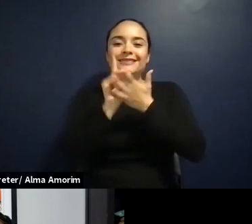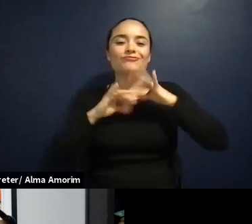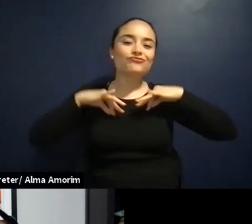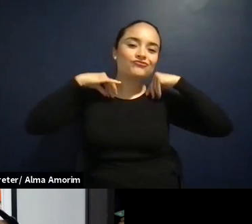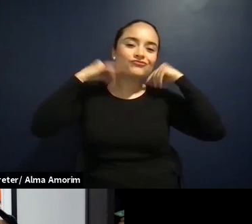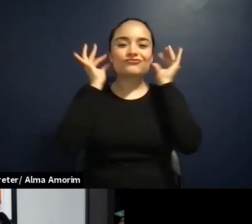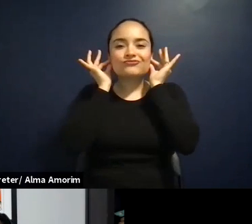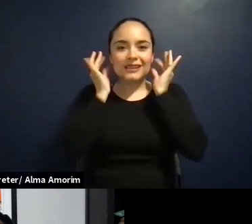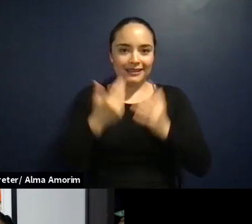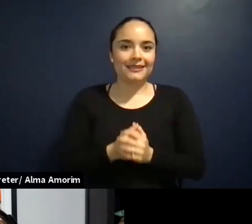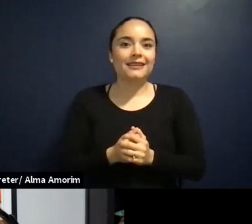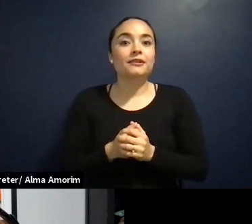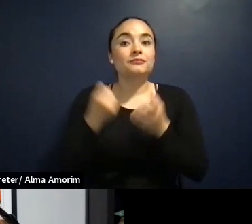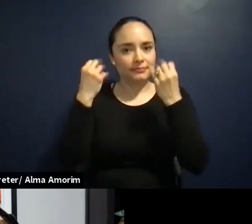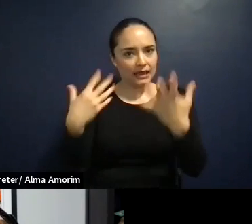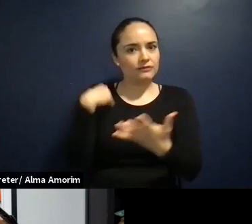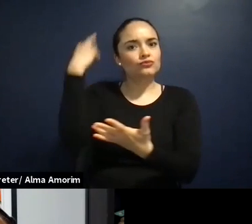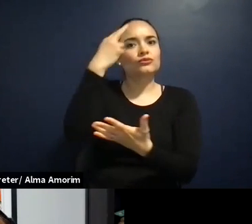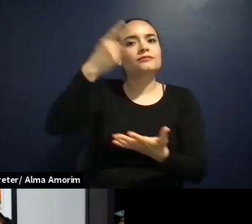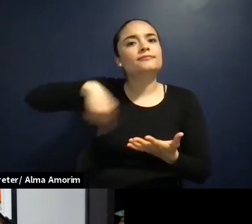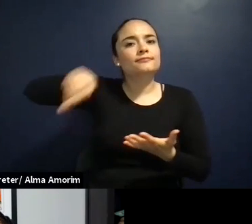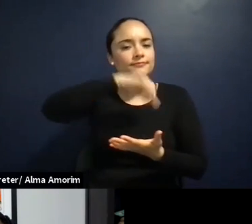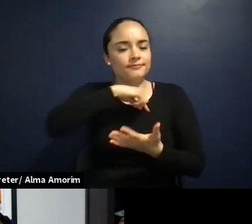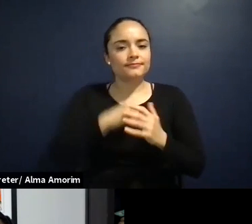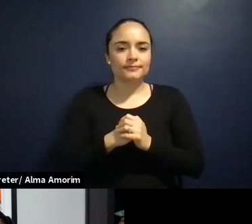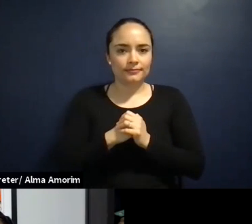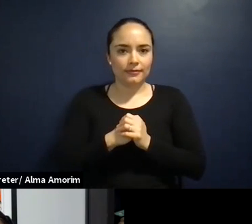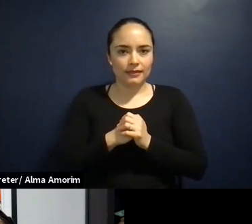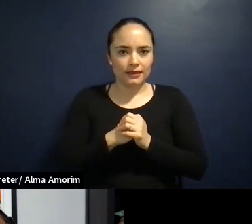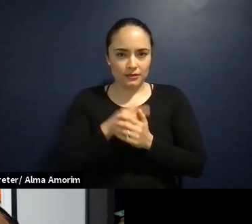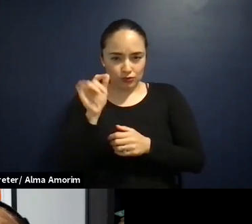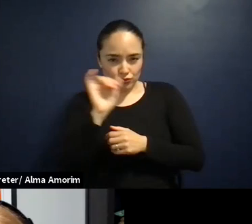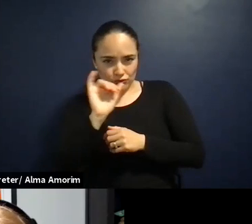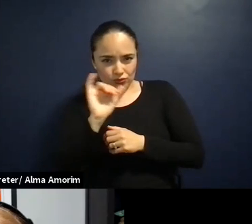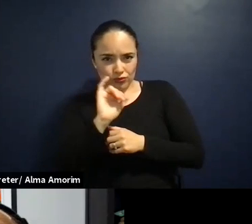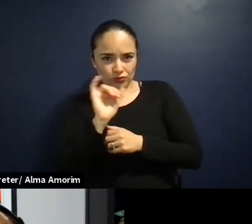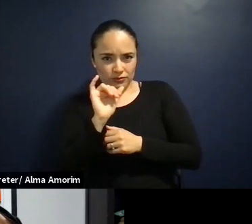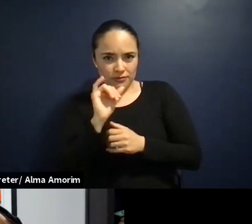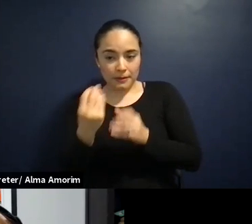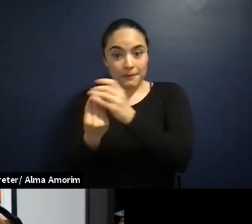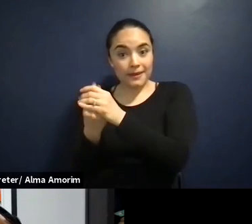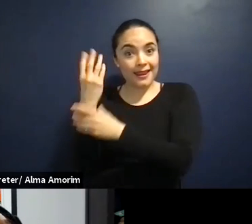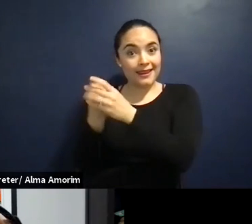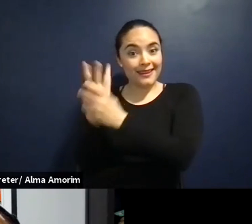externally, but yeah, it could be used for us internally, and for plants internally as well. It's, I think,